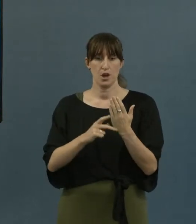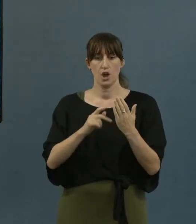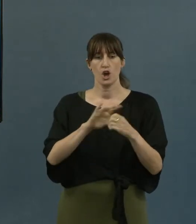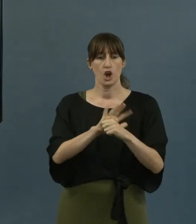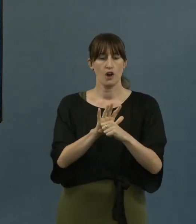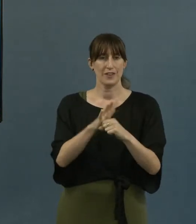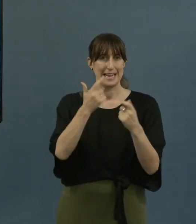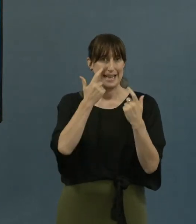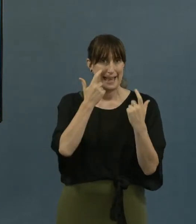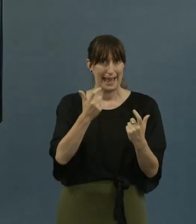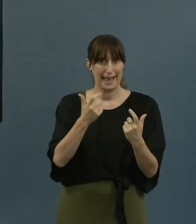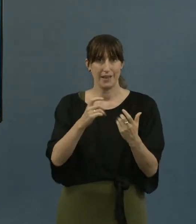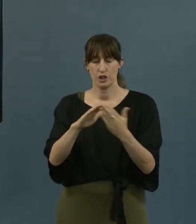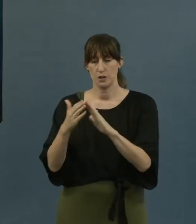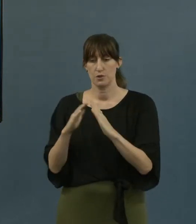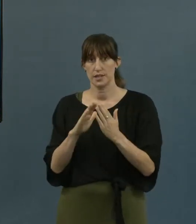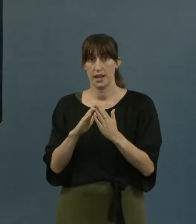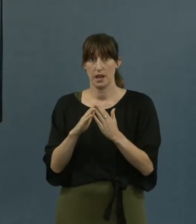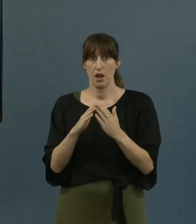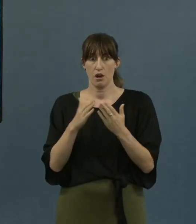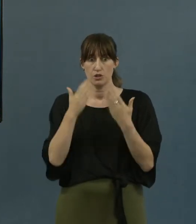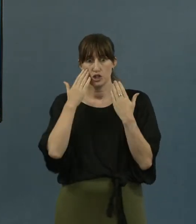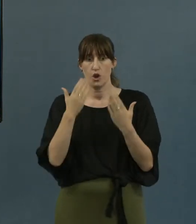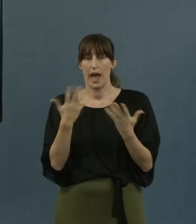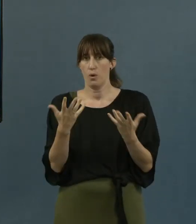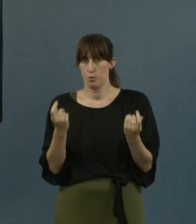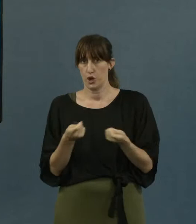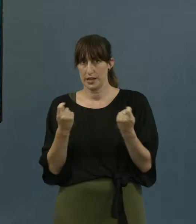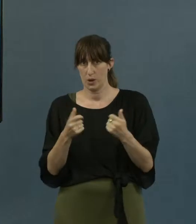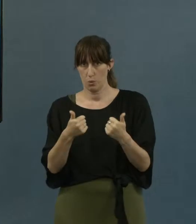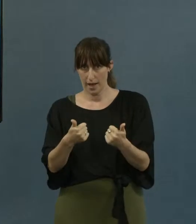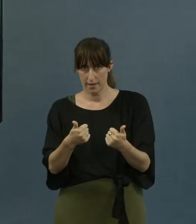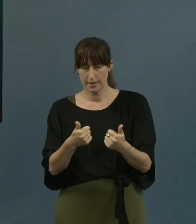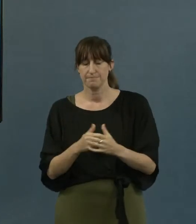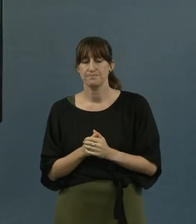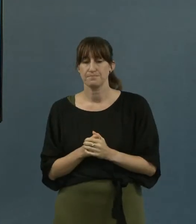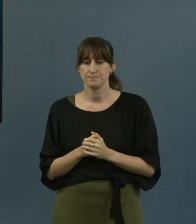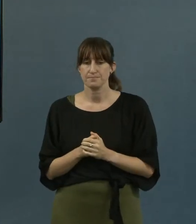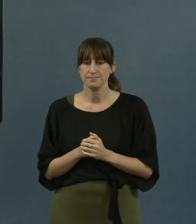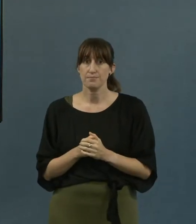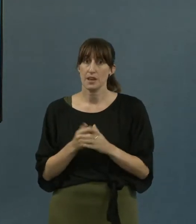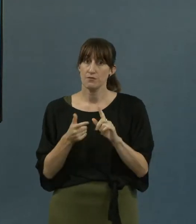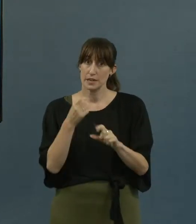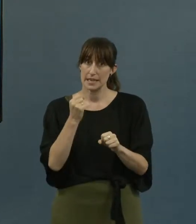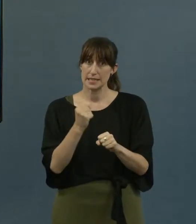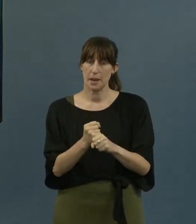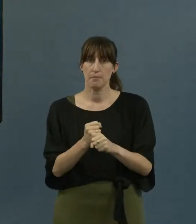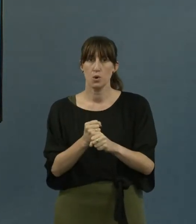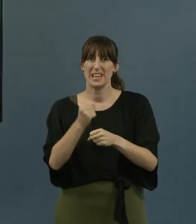is working well, and how we're